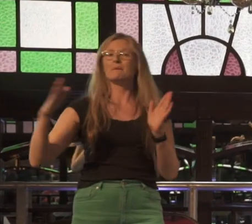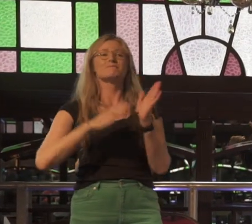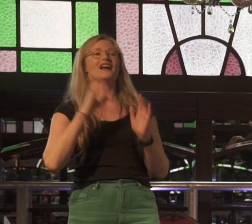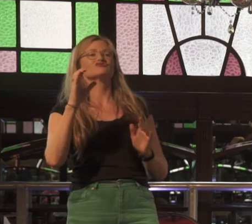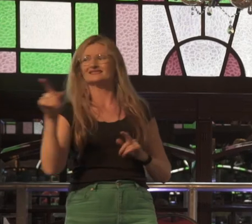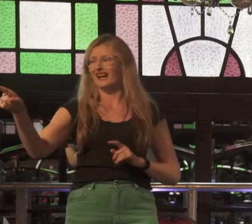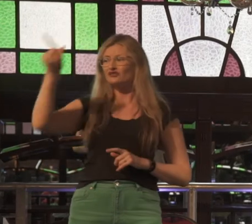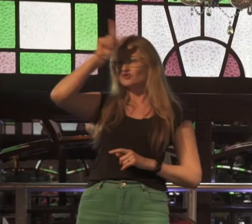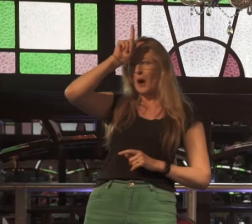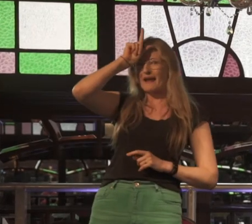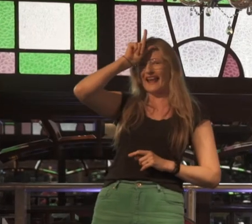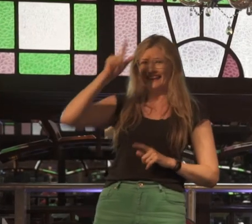Manchester! Germany!